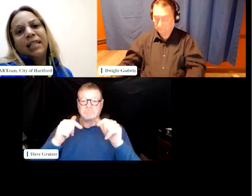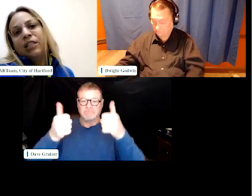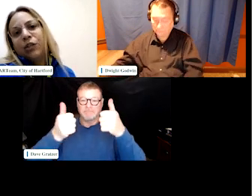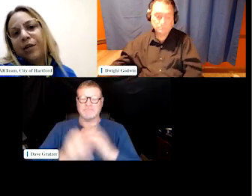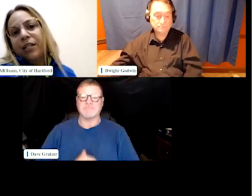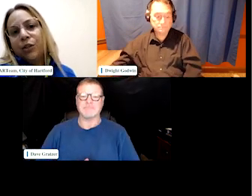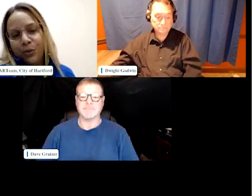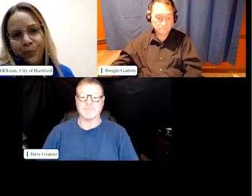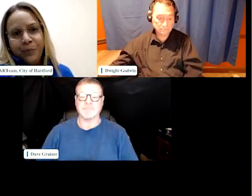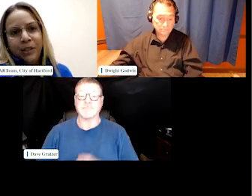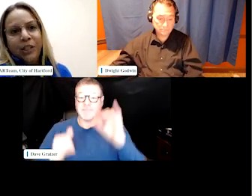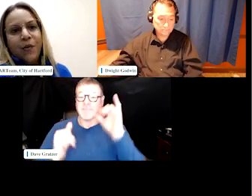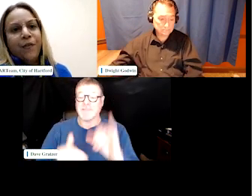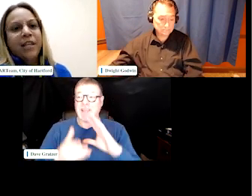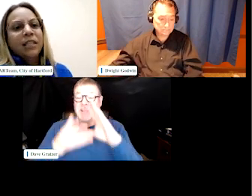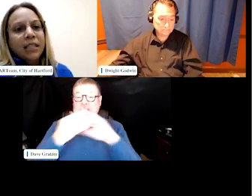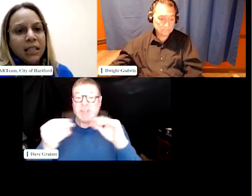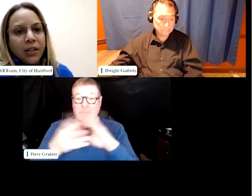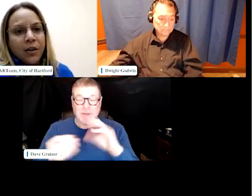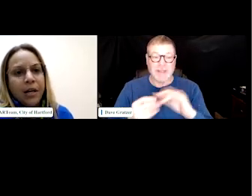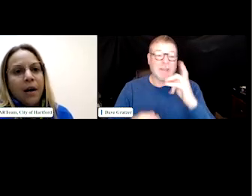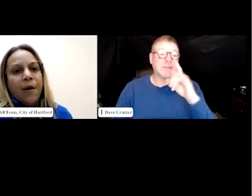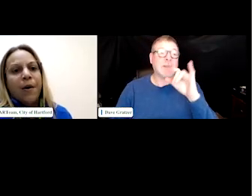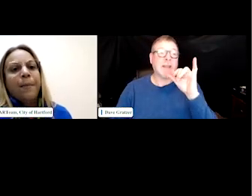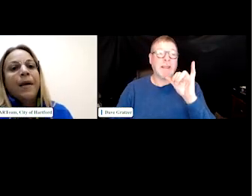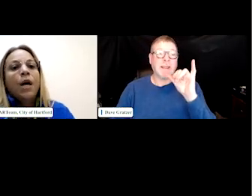Success story two. So for this success story,